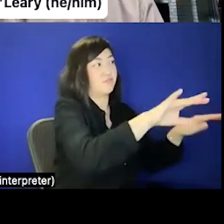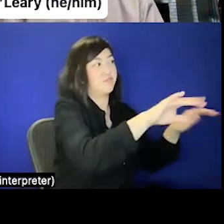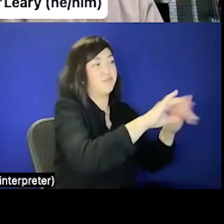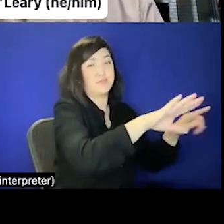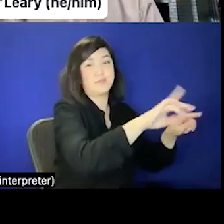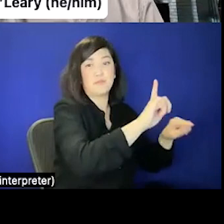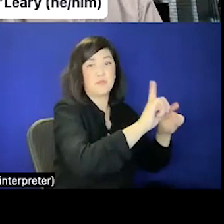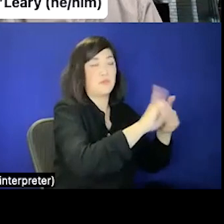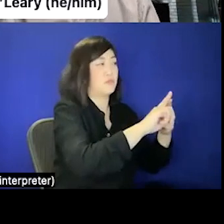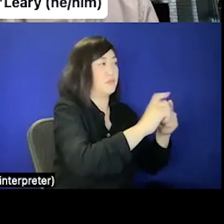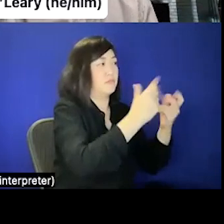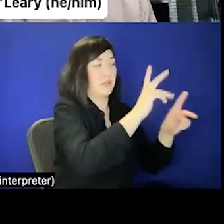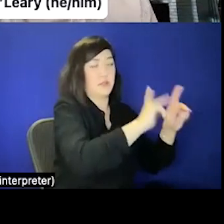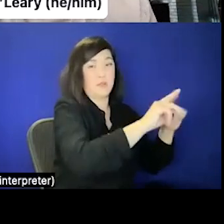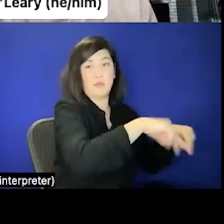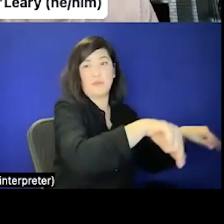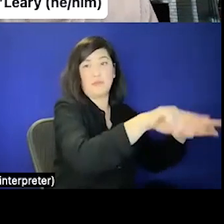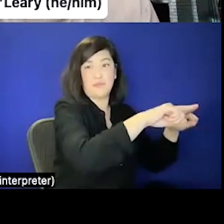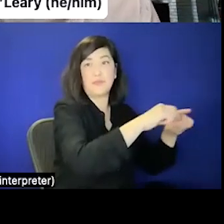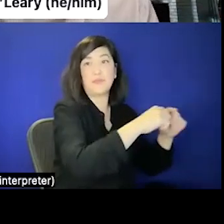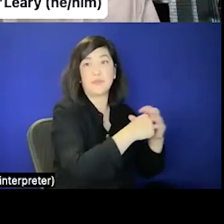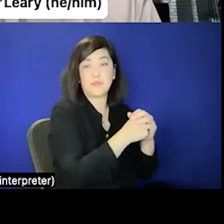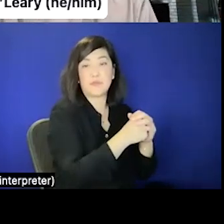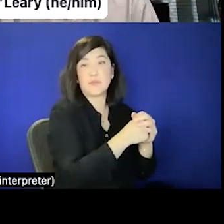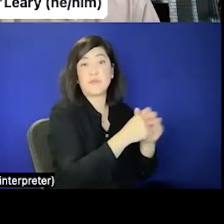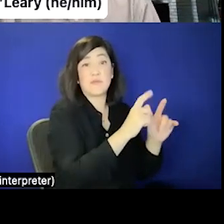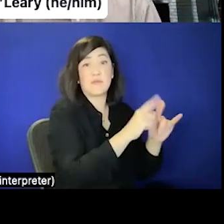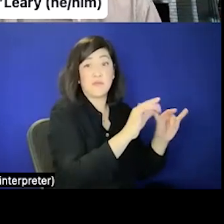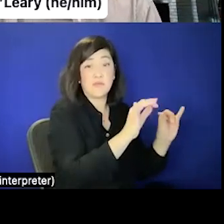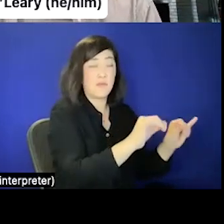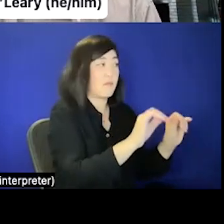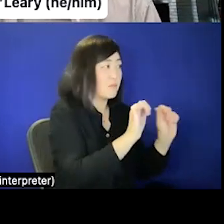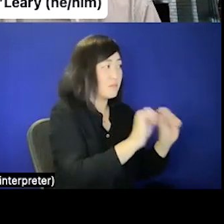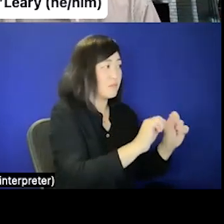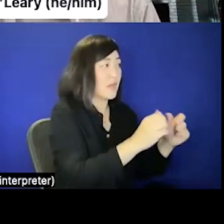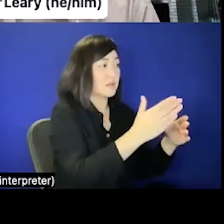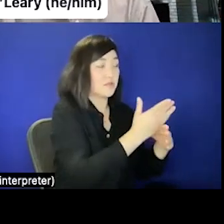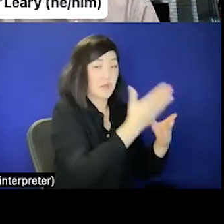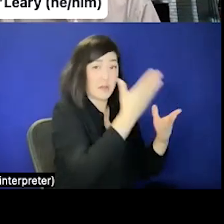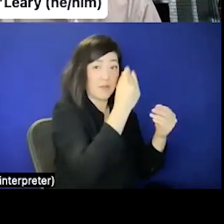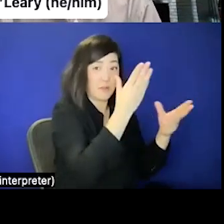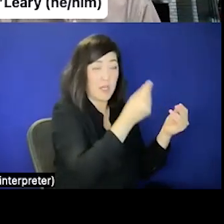and provide the opportunity to develop and share information across the supply chain.